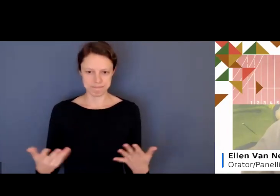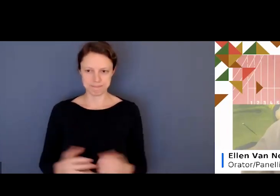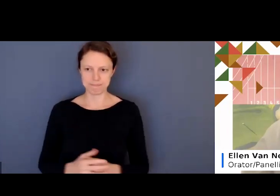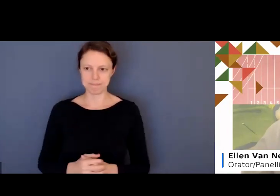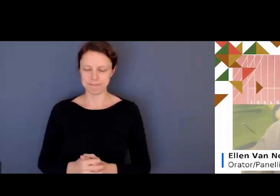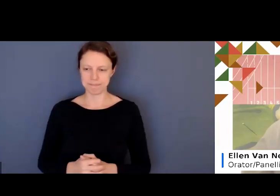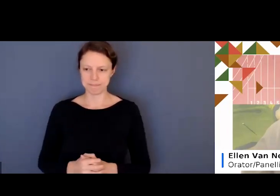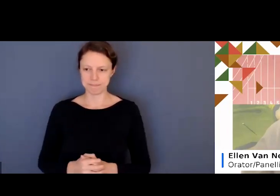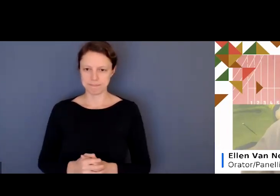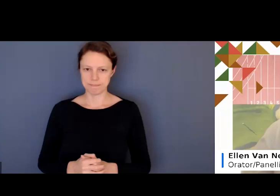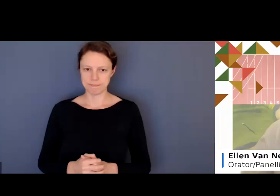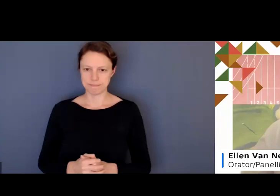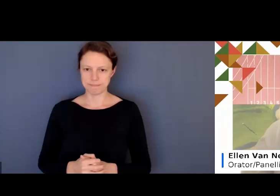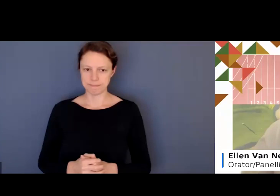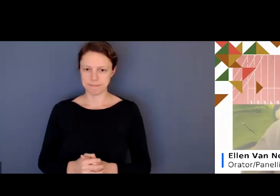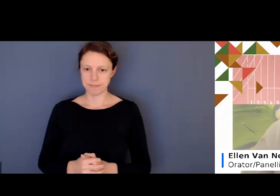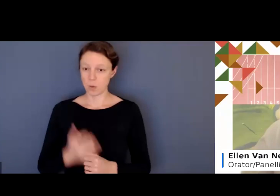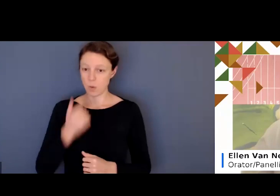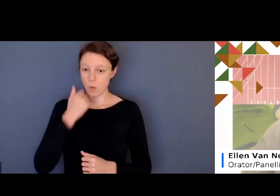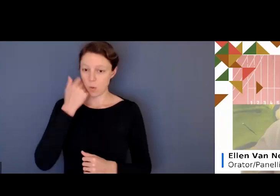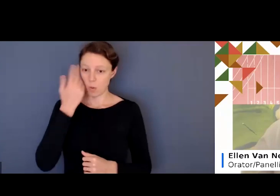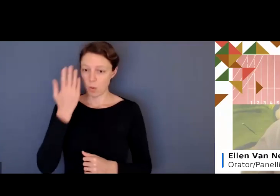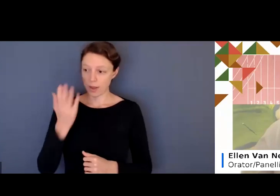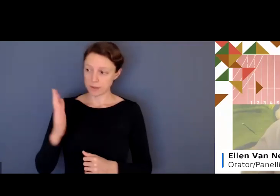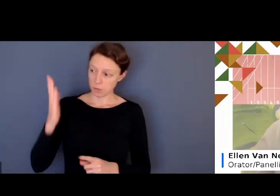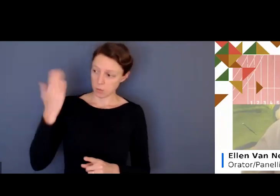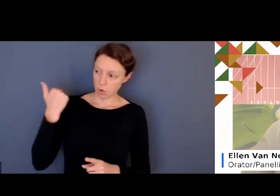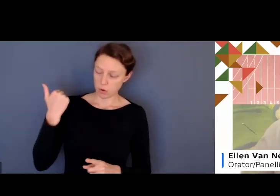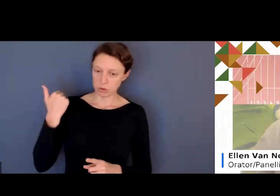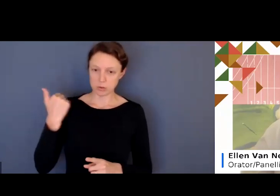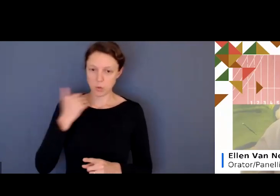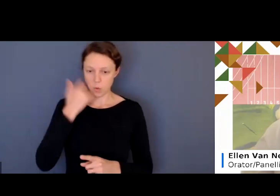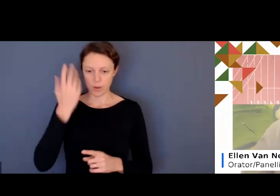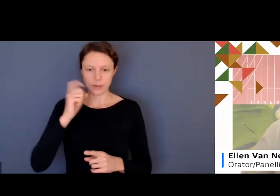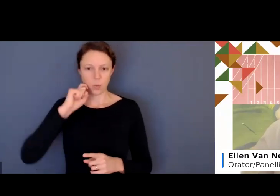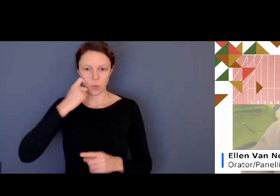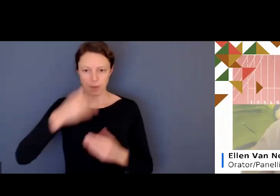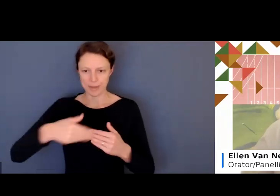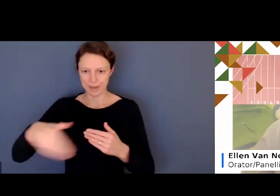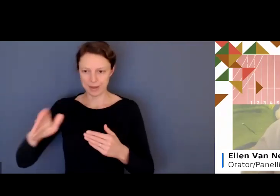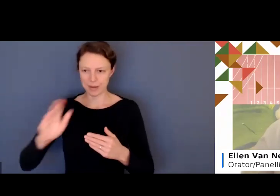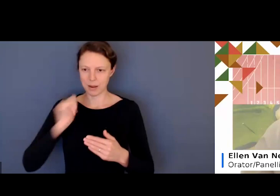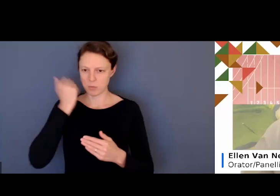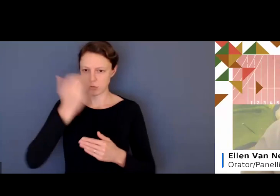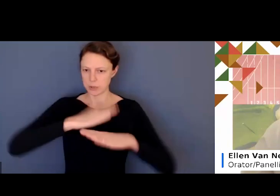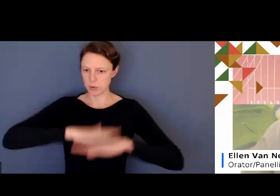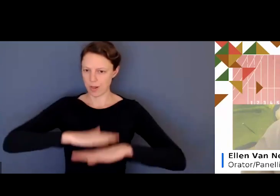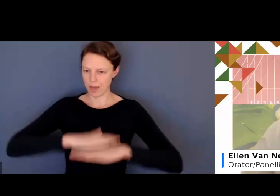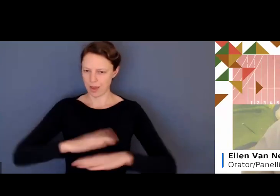Always was, always will be. Aboriginal land is attributed to Uncle Jim